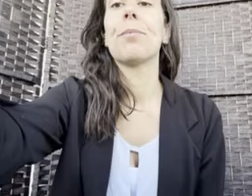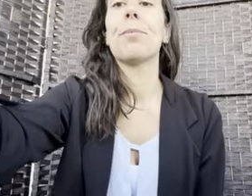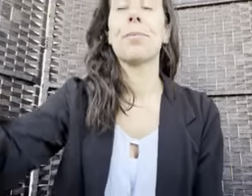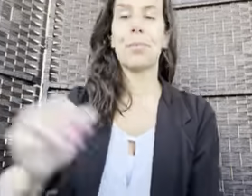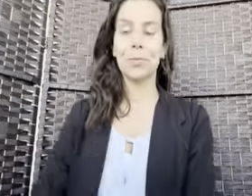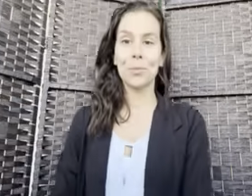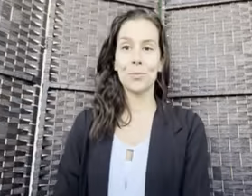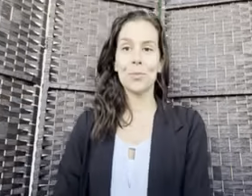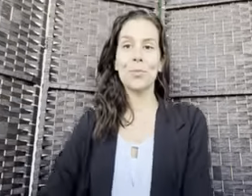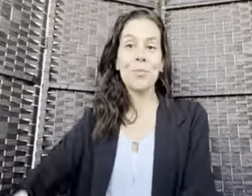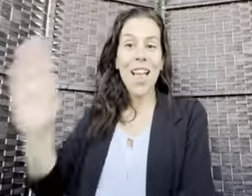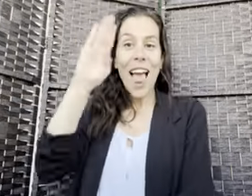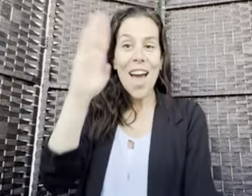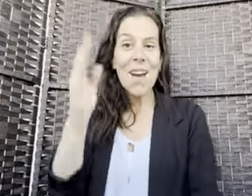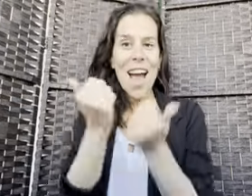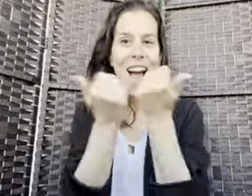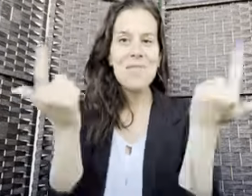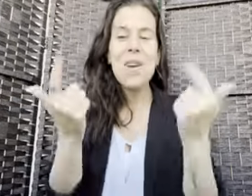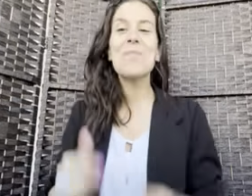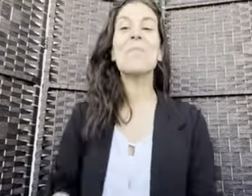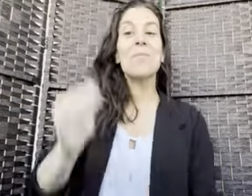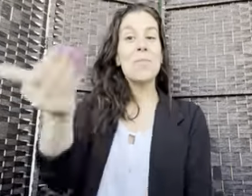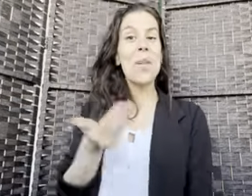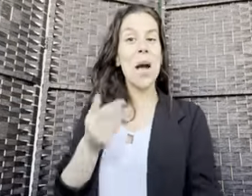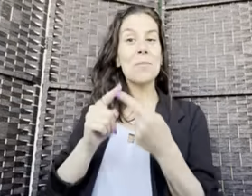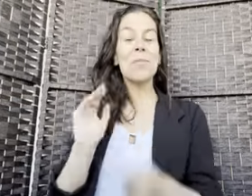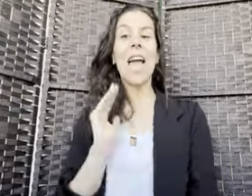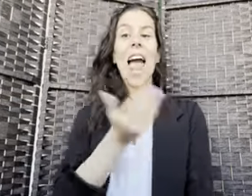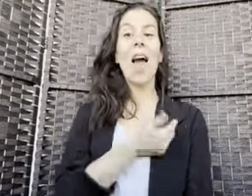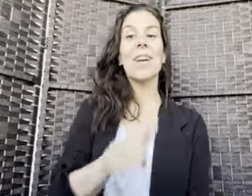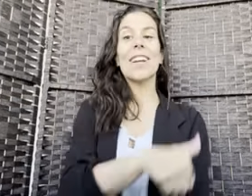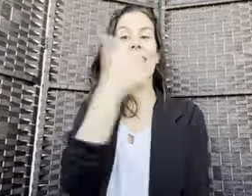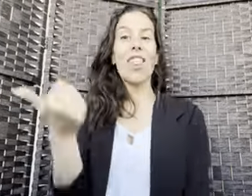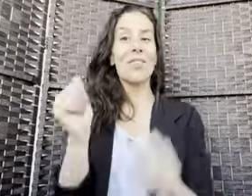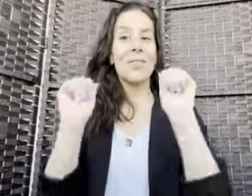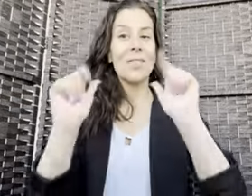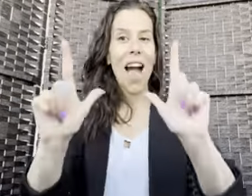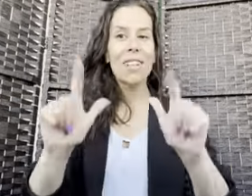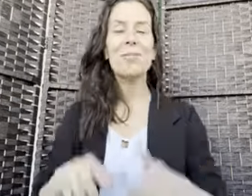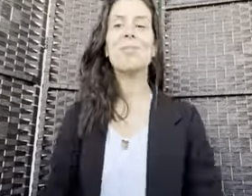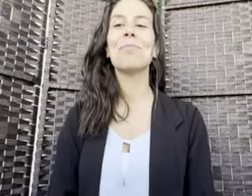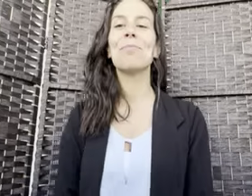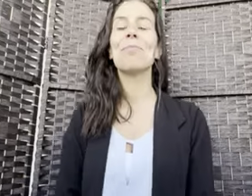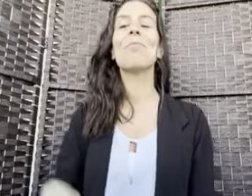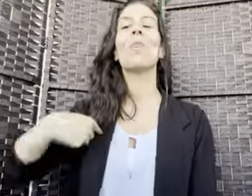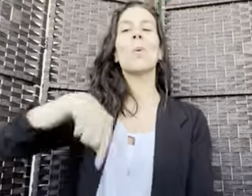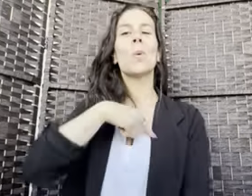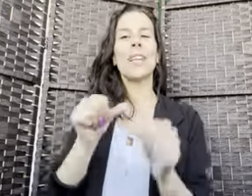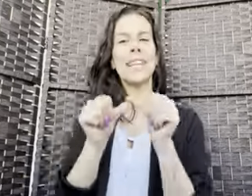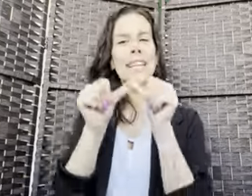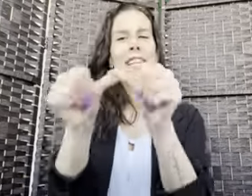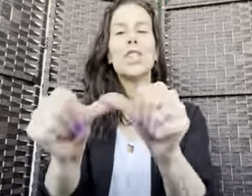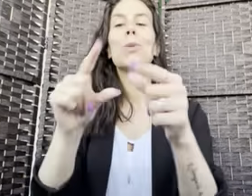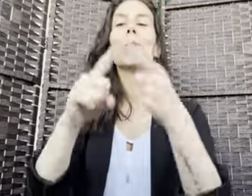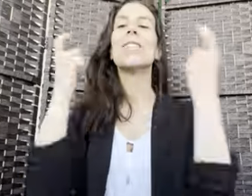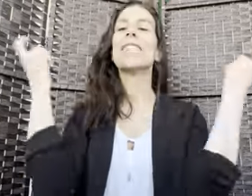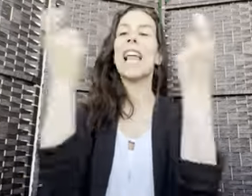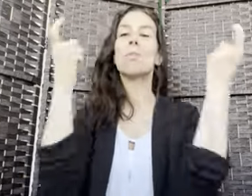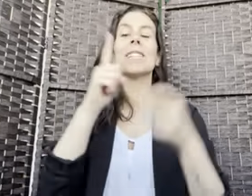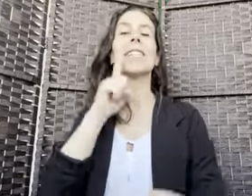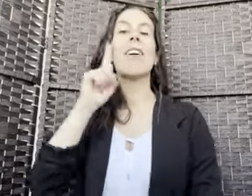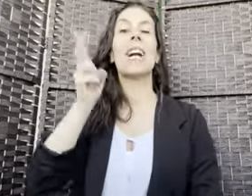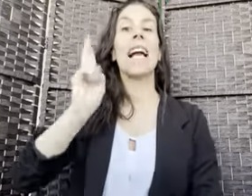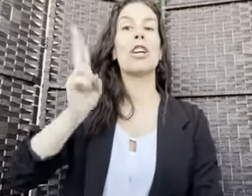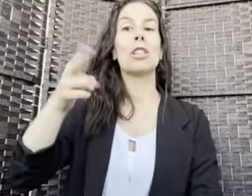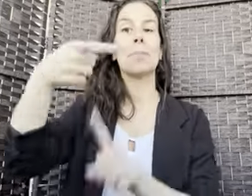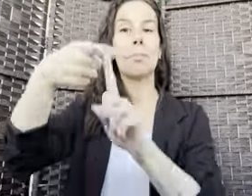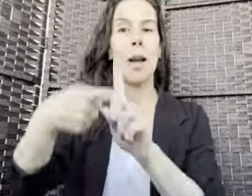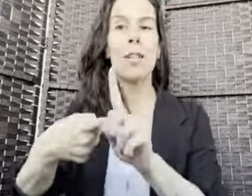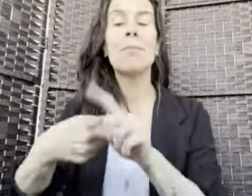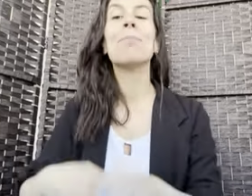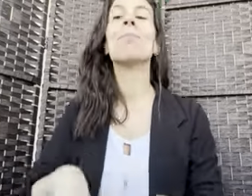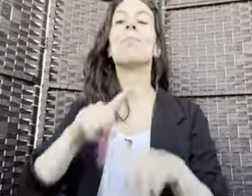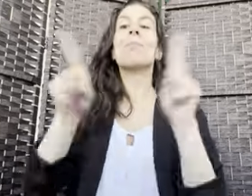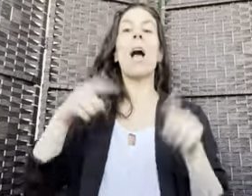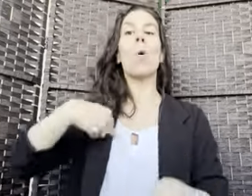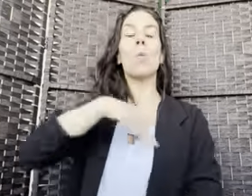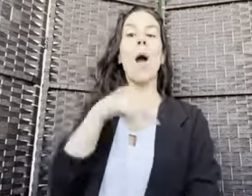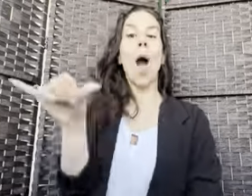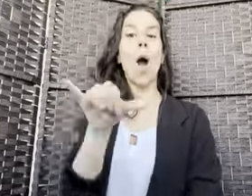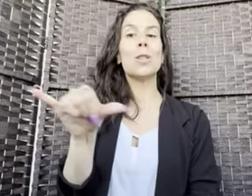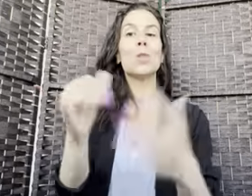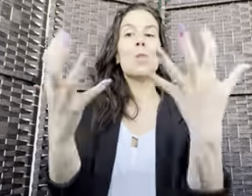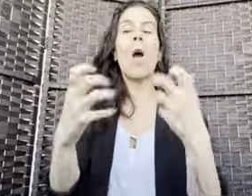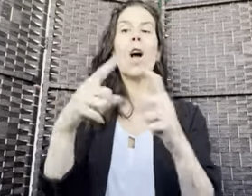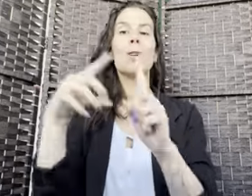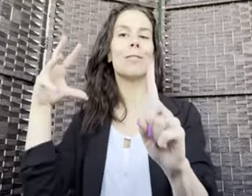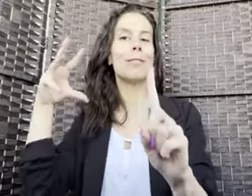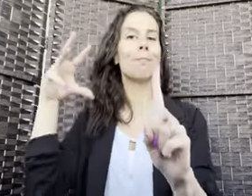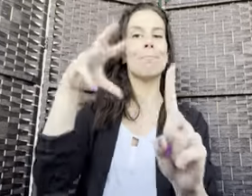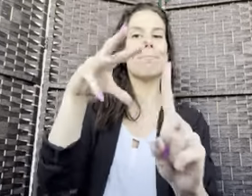Welcome to Hudson Community Enterprises’ latest Vlog regarding our Deaf and Hard of Hearing Services. Today, in addition to celebrating Deaf History Month, we would also like to